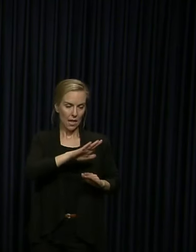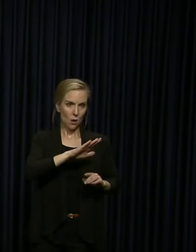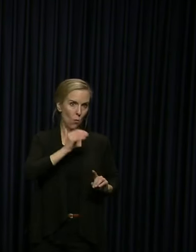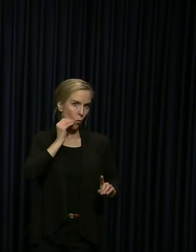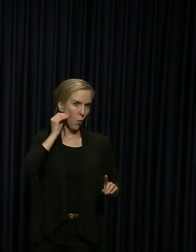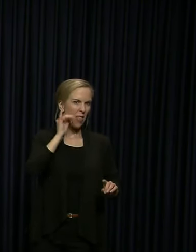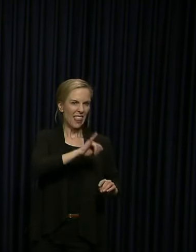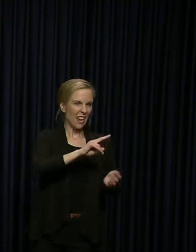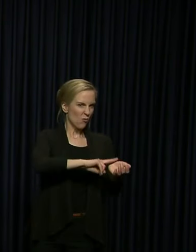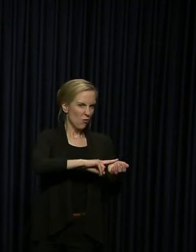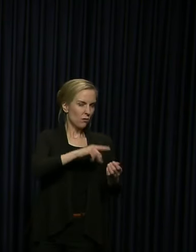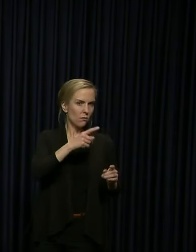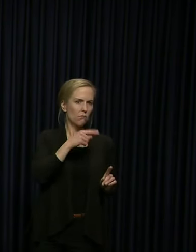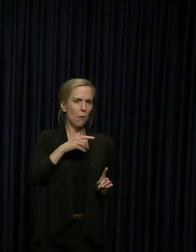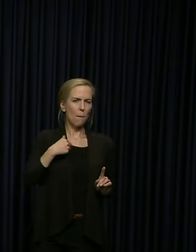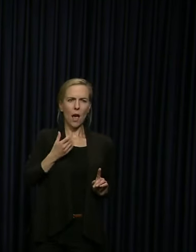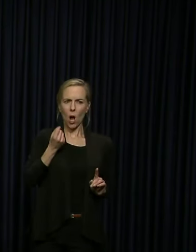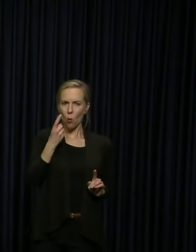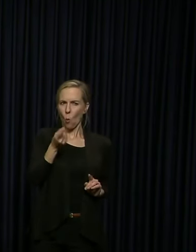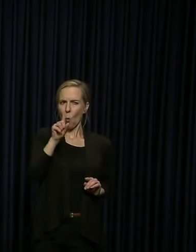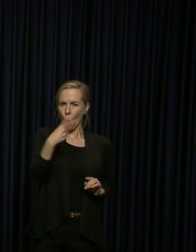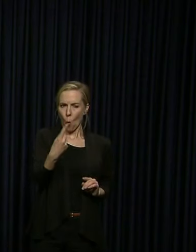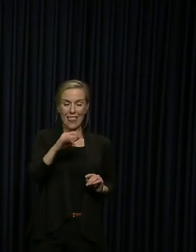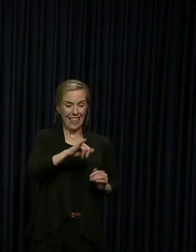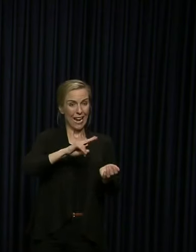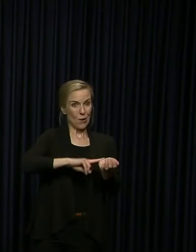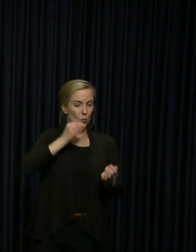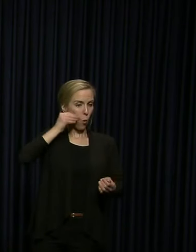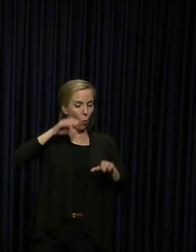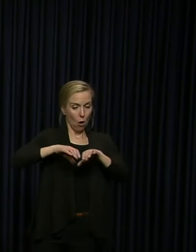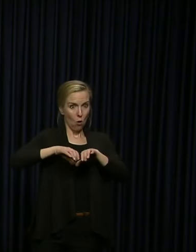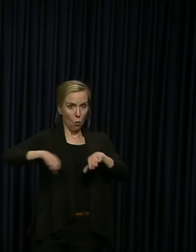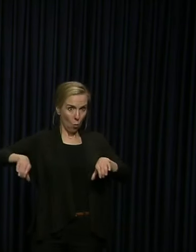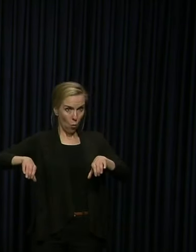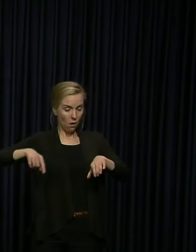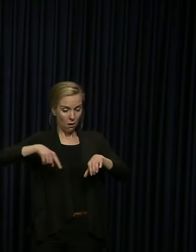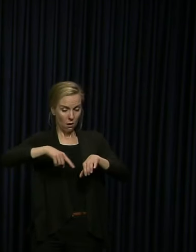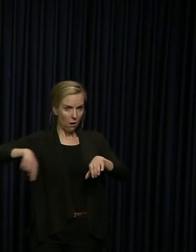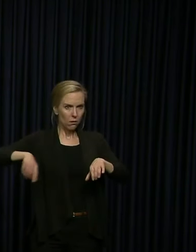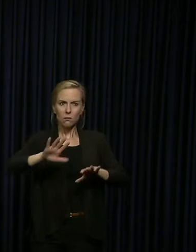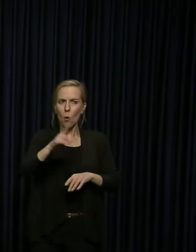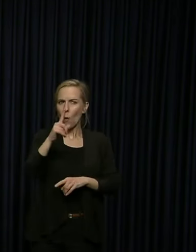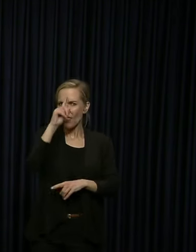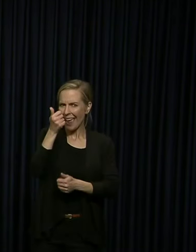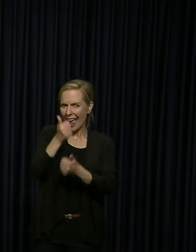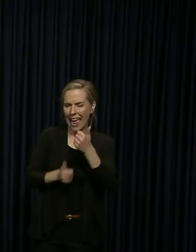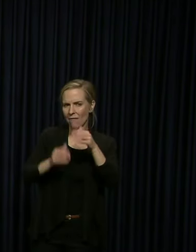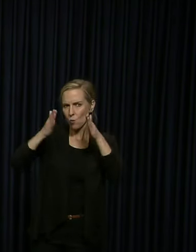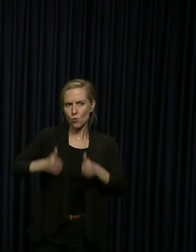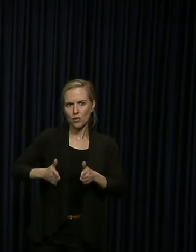A DRIVE-THROUGH THAT CAN ACCOMMODATE A LOT OR CAN DO THE CURBSIDE 1 THEY OUGHT TO LOOK AT DOING THAT, AND IT SHOULDN'T